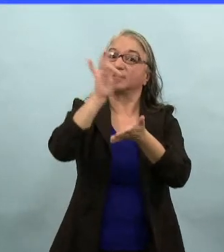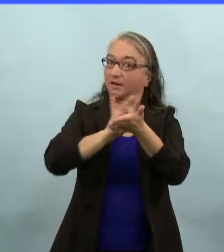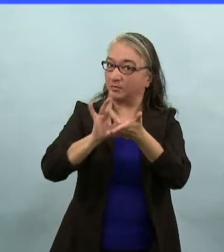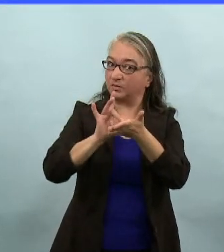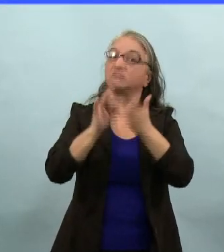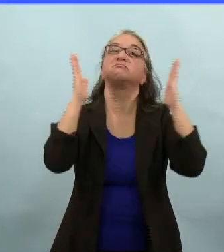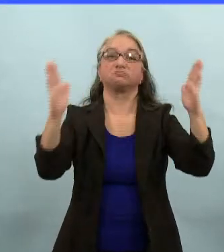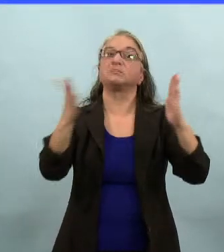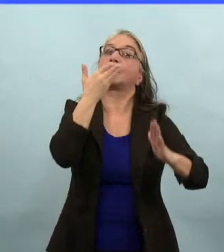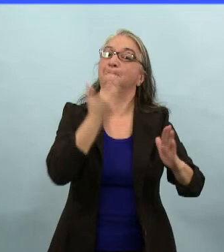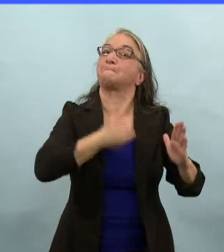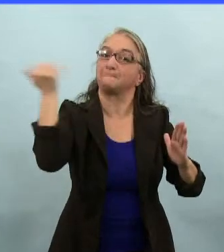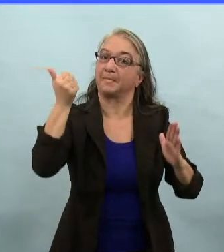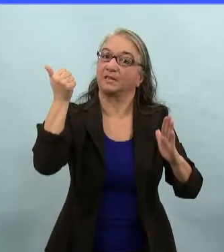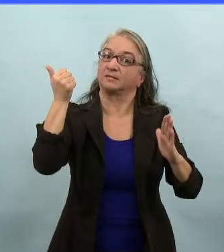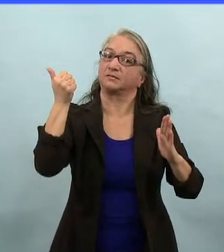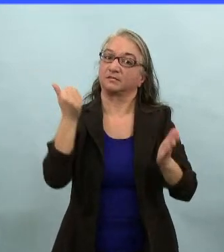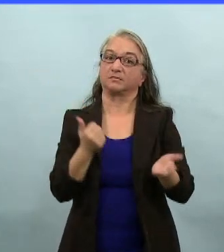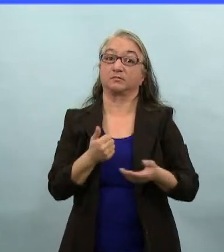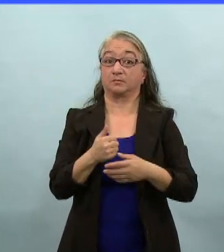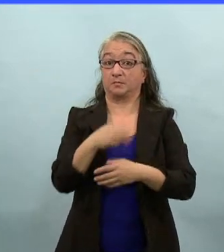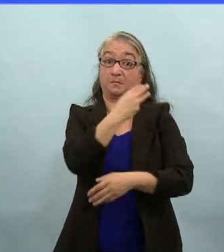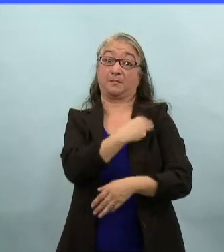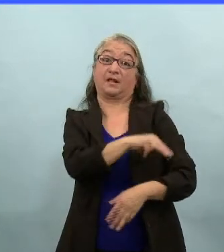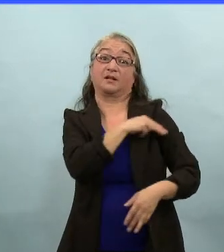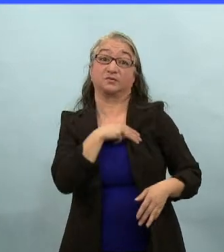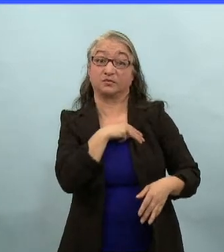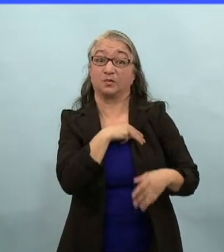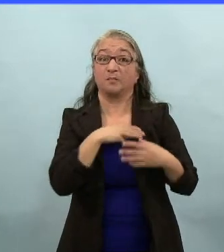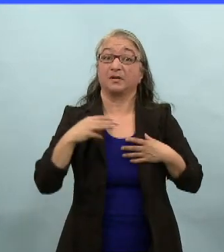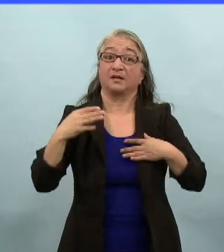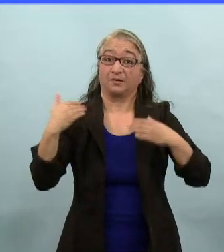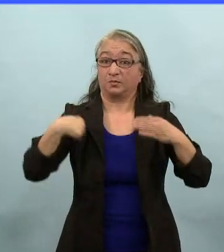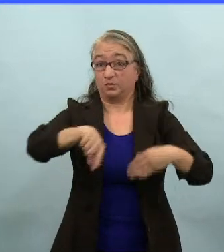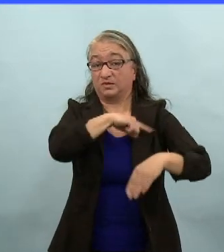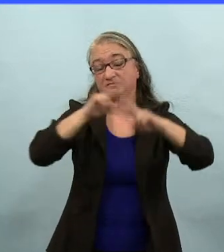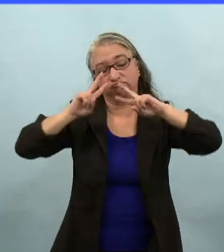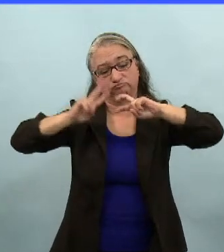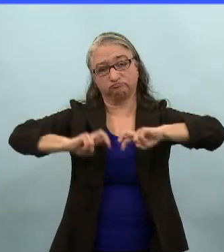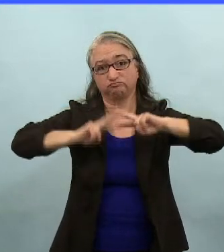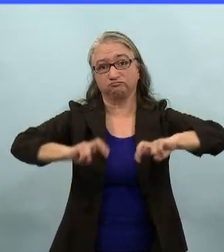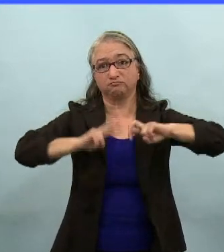vaccine advisory committee also reassessed their recommendation they met last week and